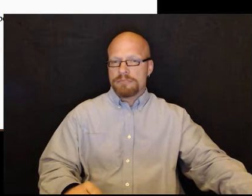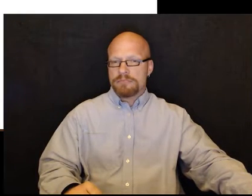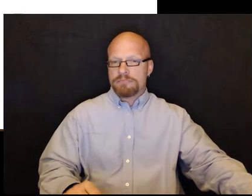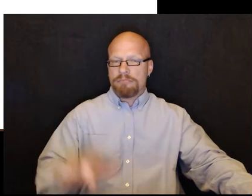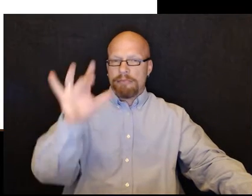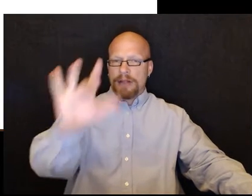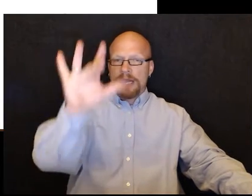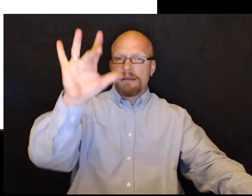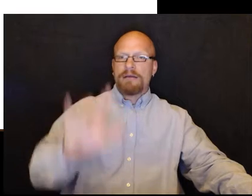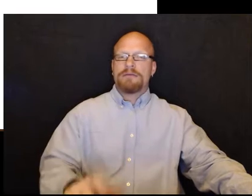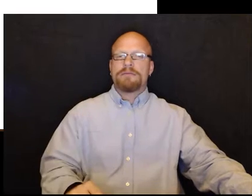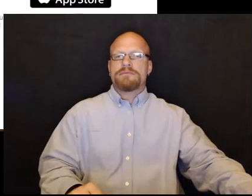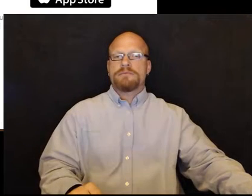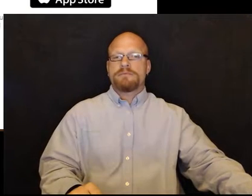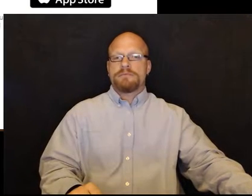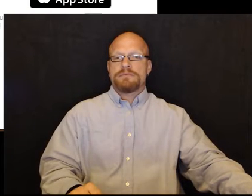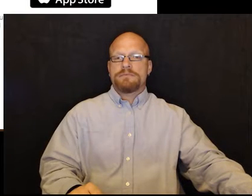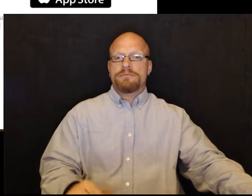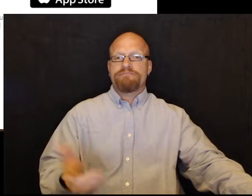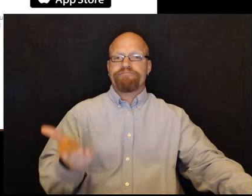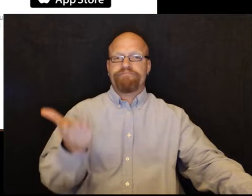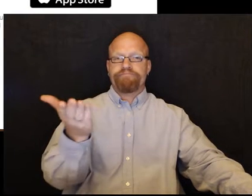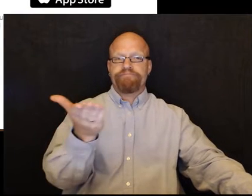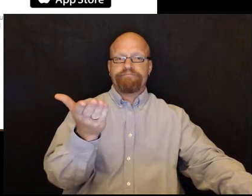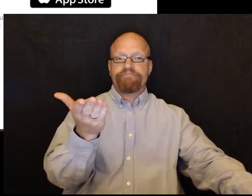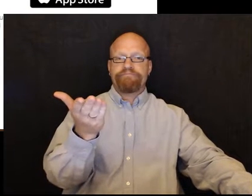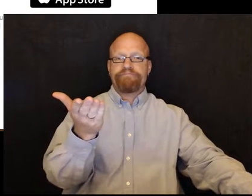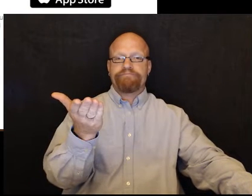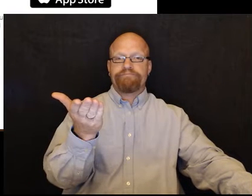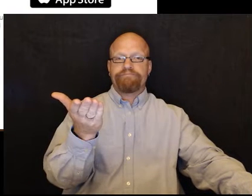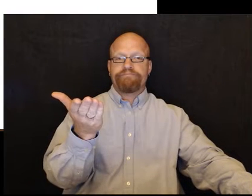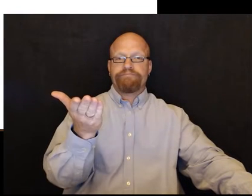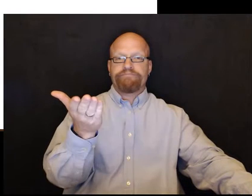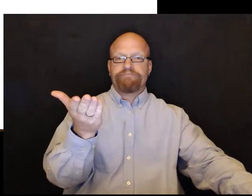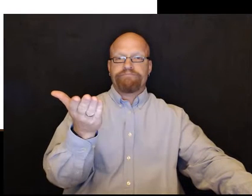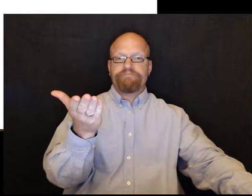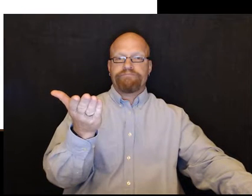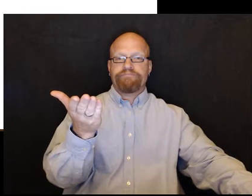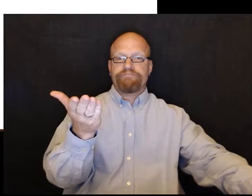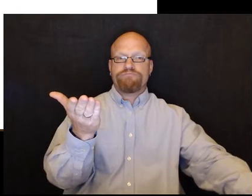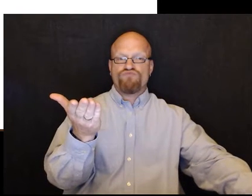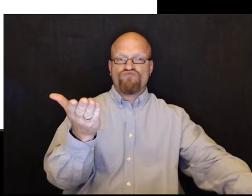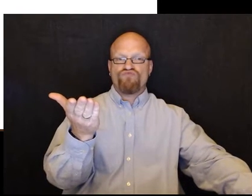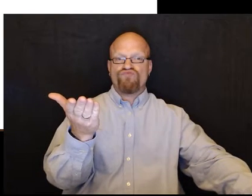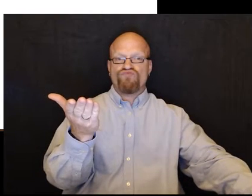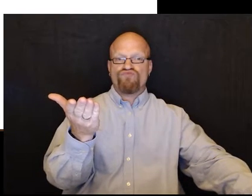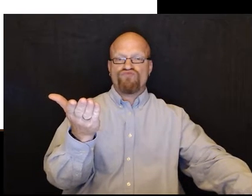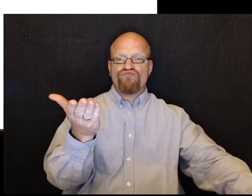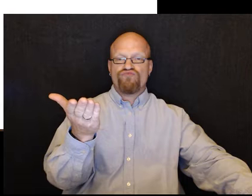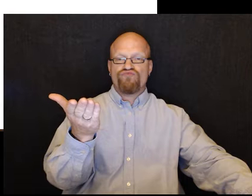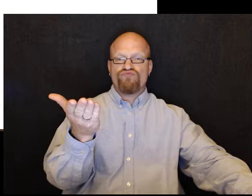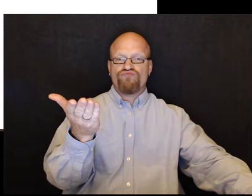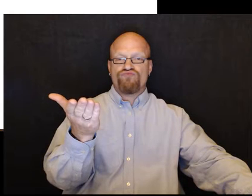if you want to know what it looks like we'll click the link and here it is